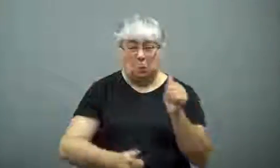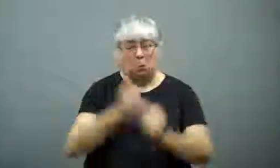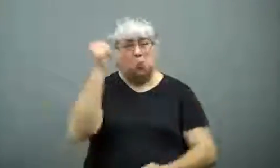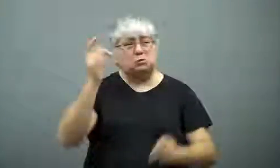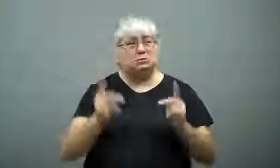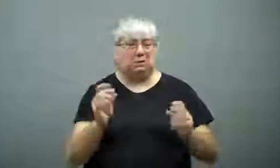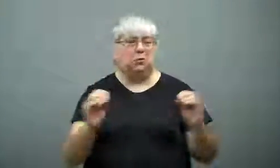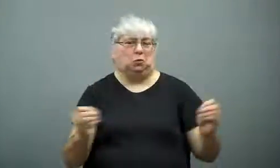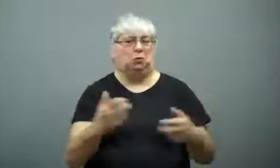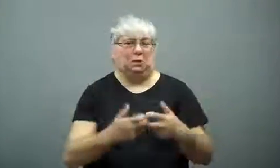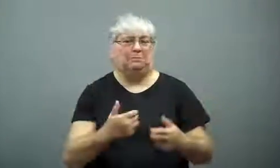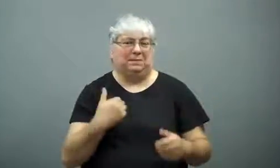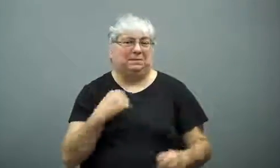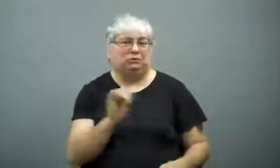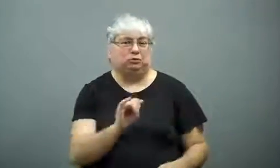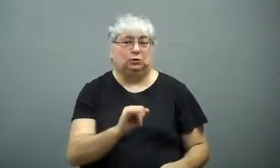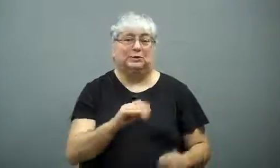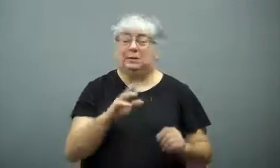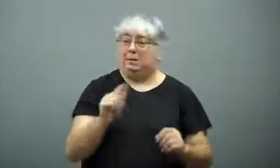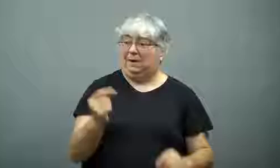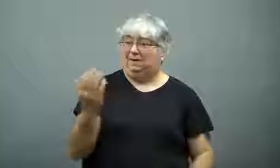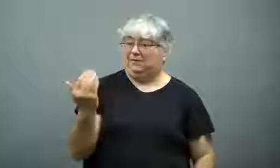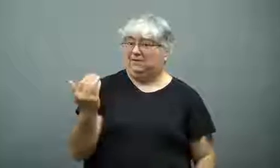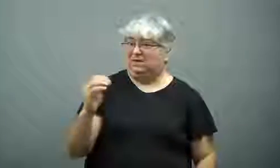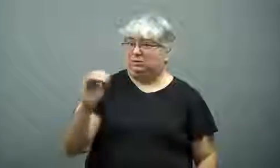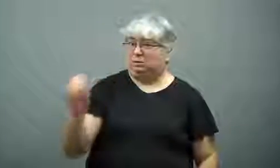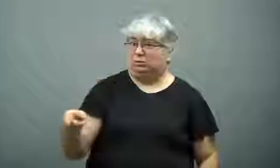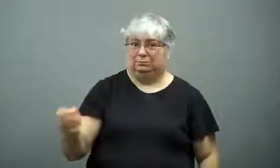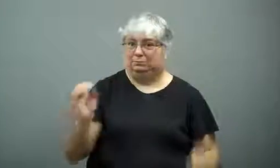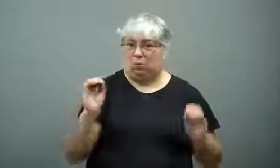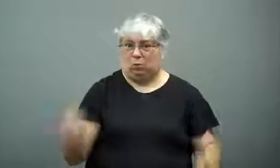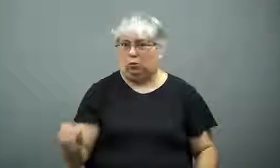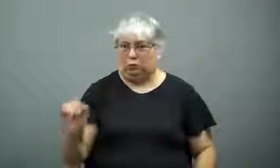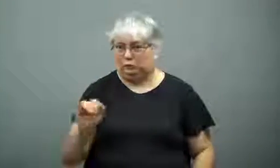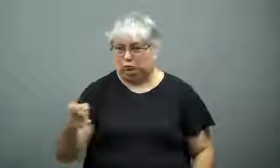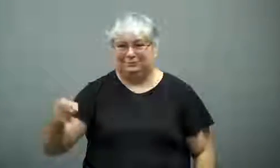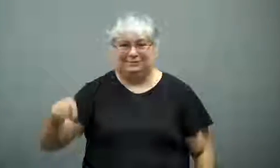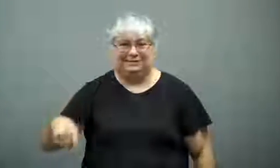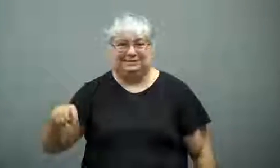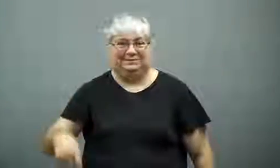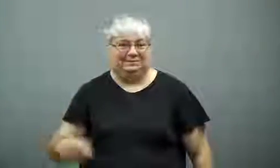Most people have insurance.